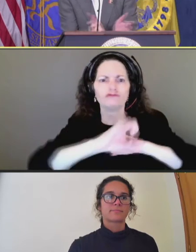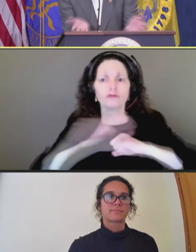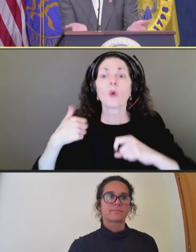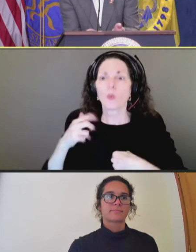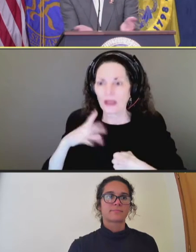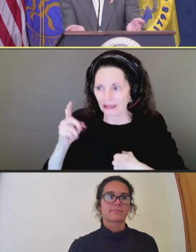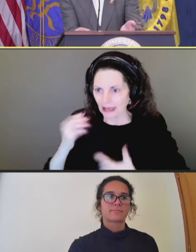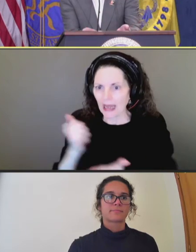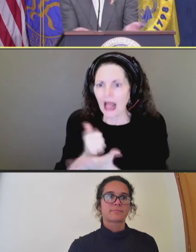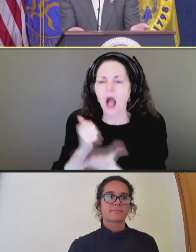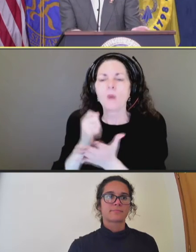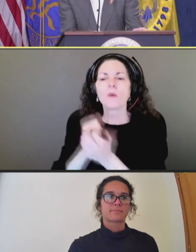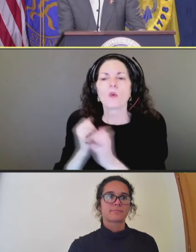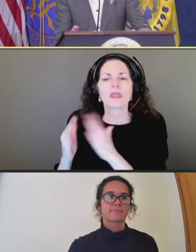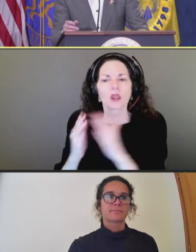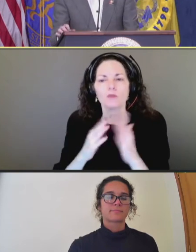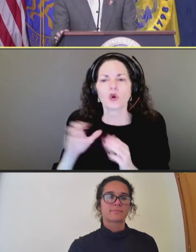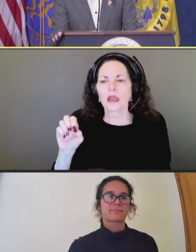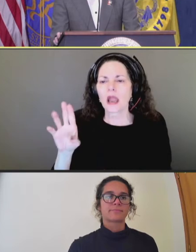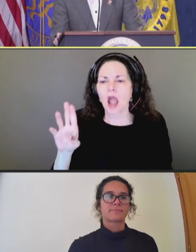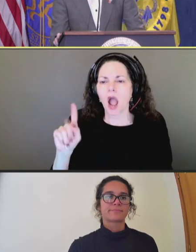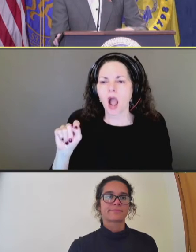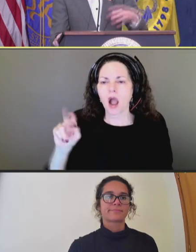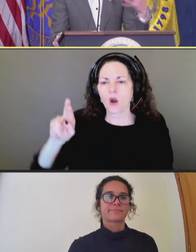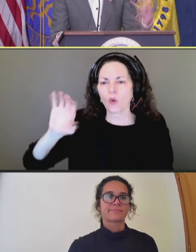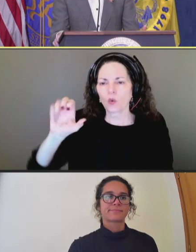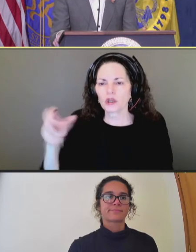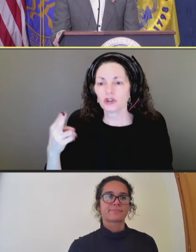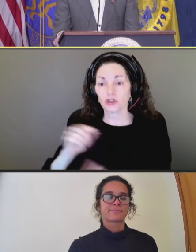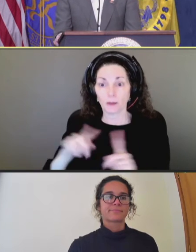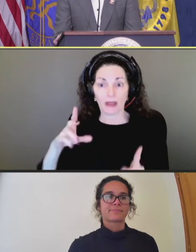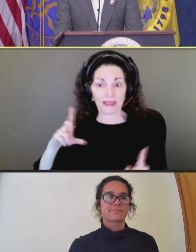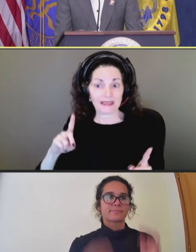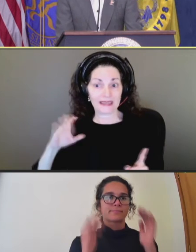but D.C. Health, of course, was providing the services, there were lines. I mean,